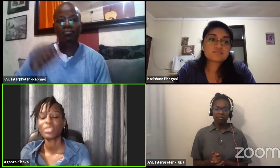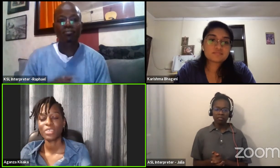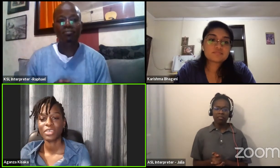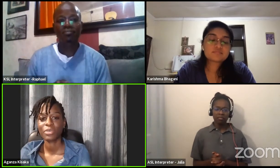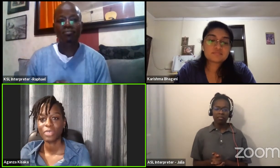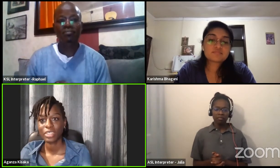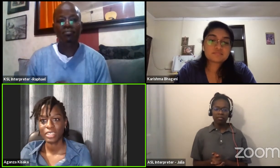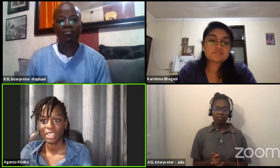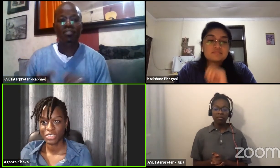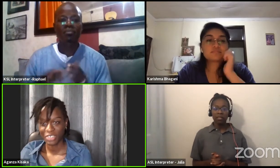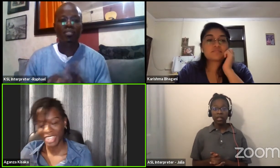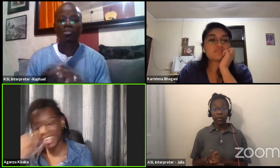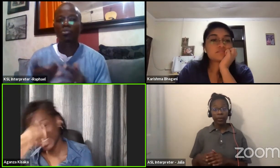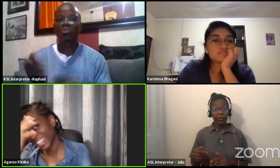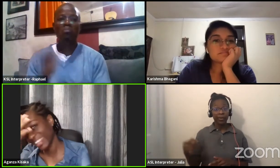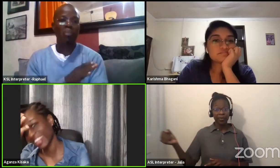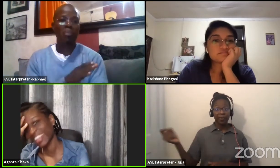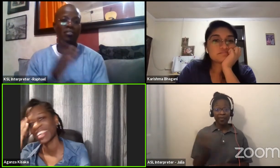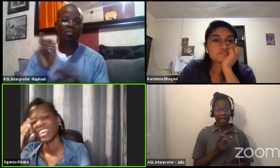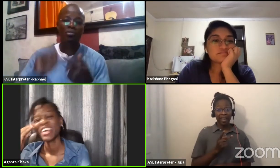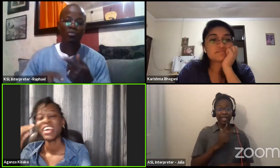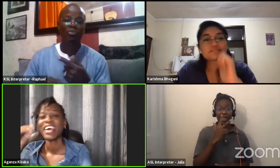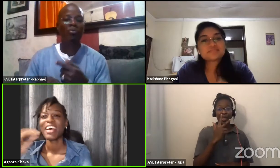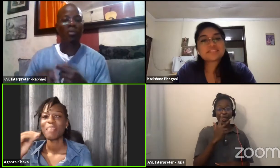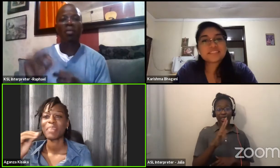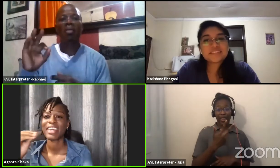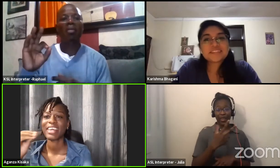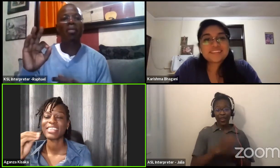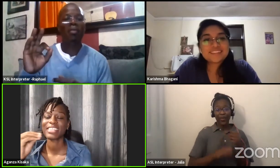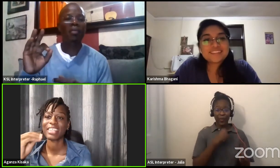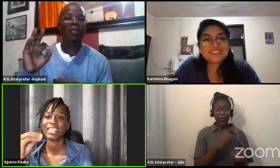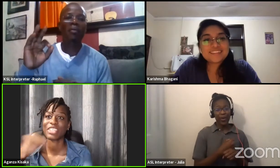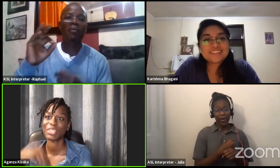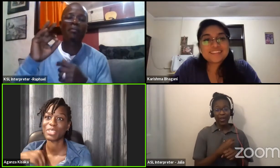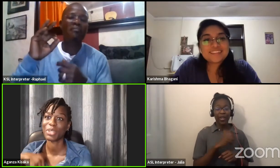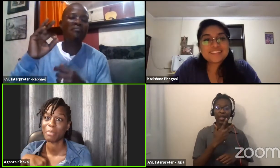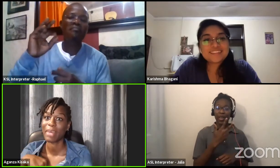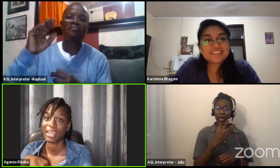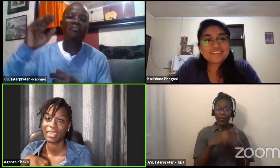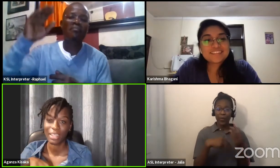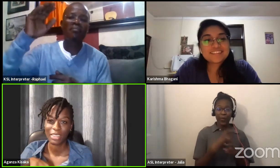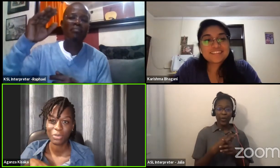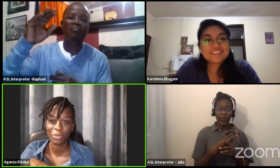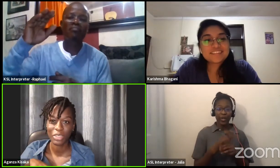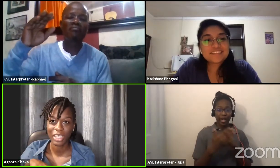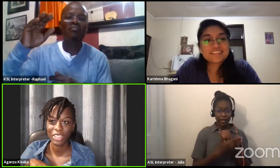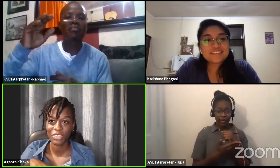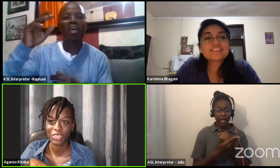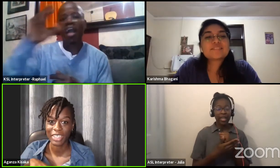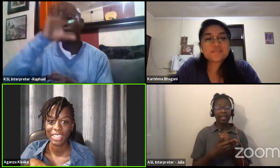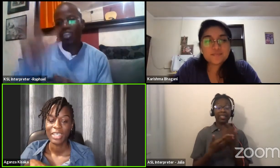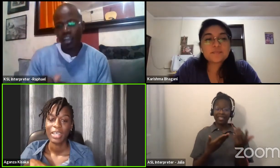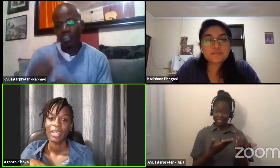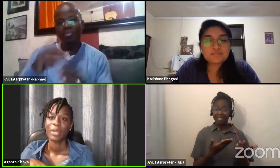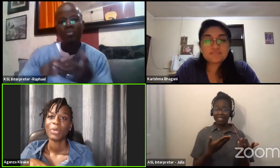to a third world country, but that doesn't hit you until you're back in that third world country